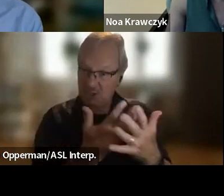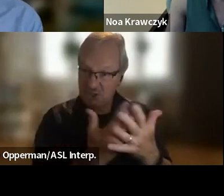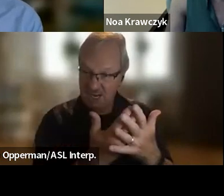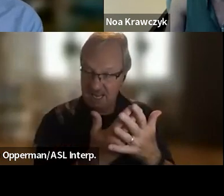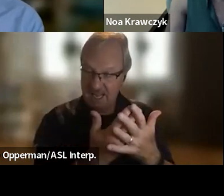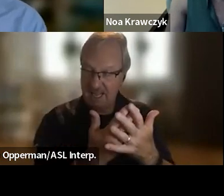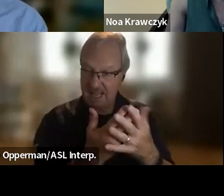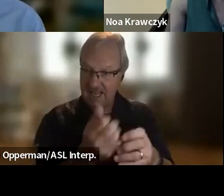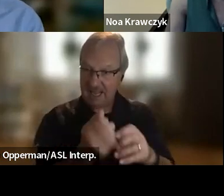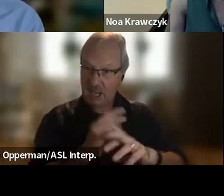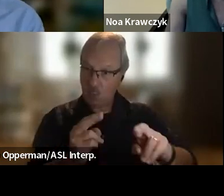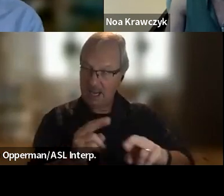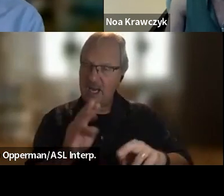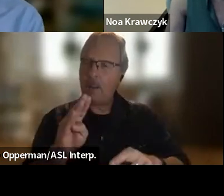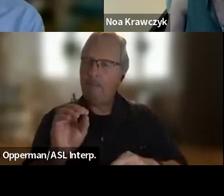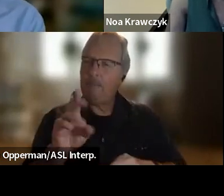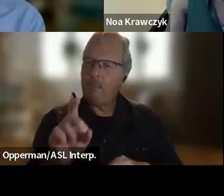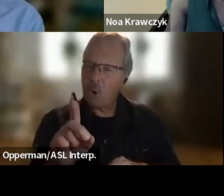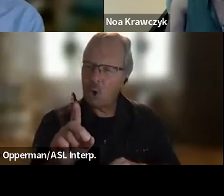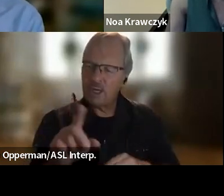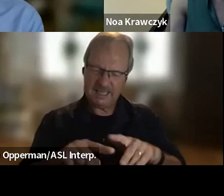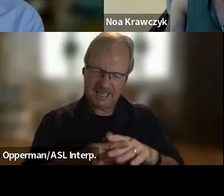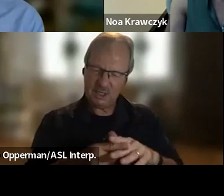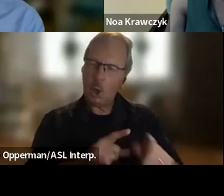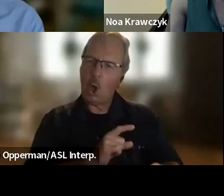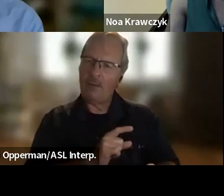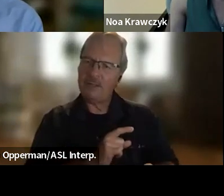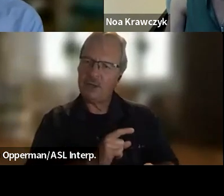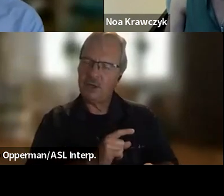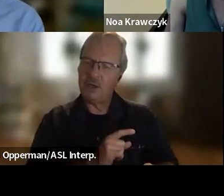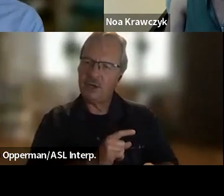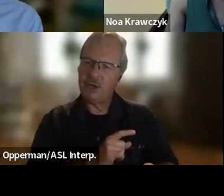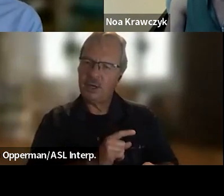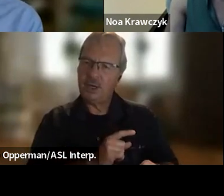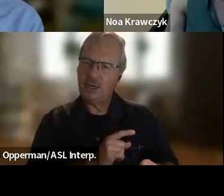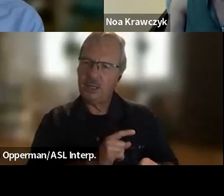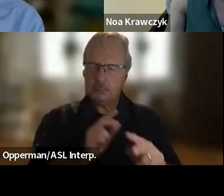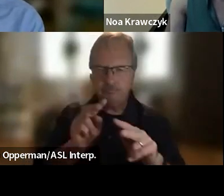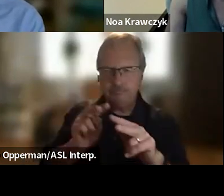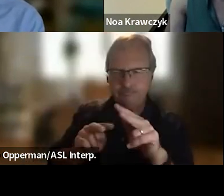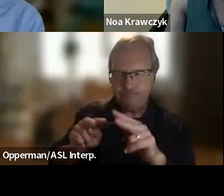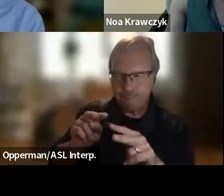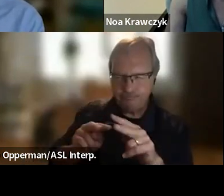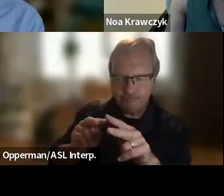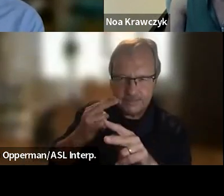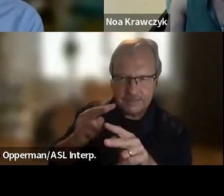to get ready to be booked, there's an initial officer who's going to be just giving a look, see if anything behaviorally